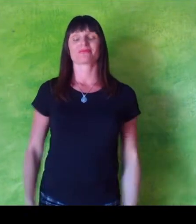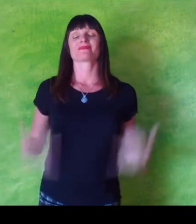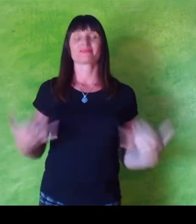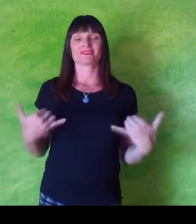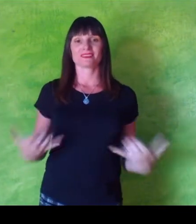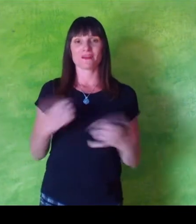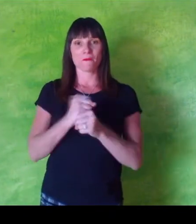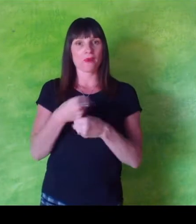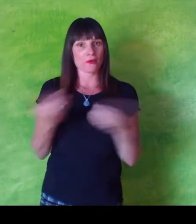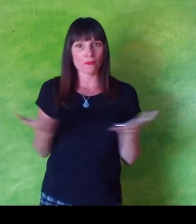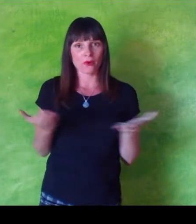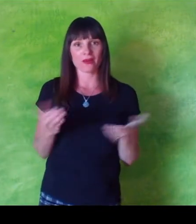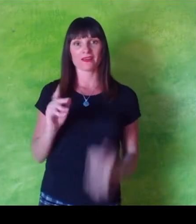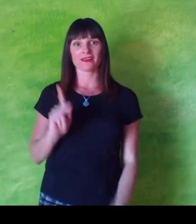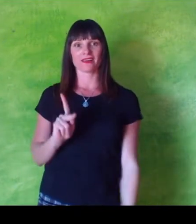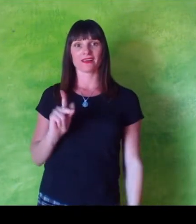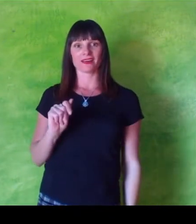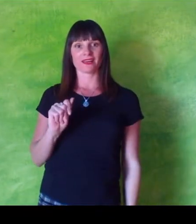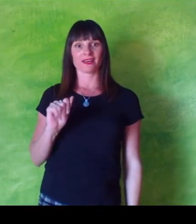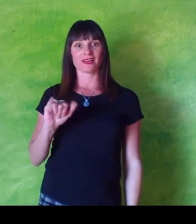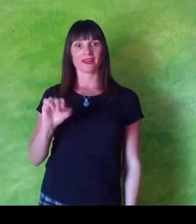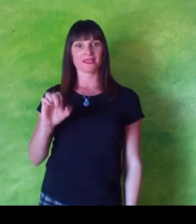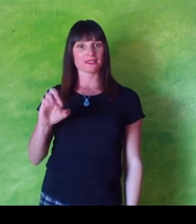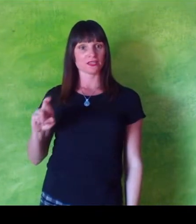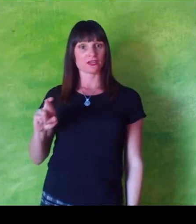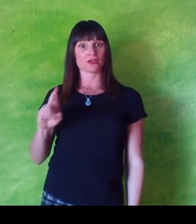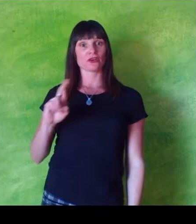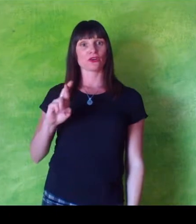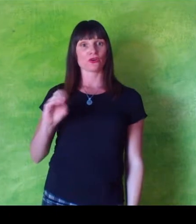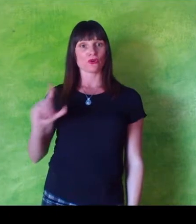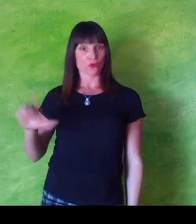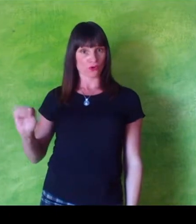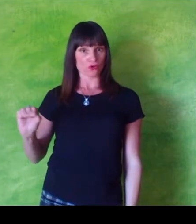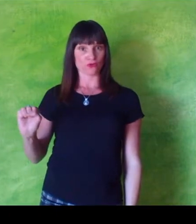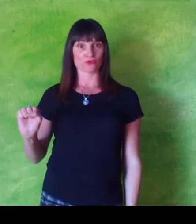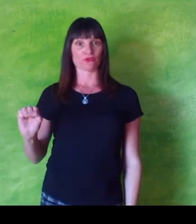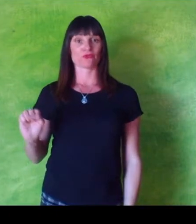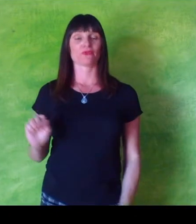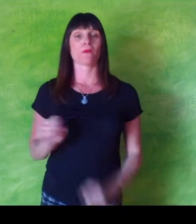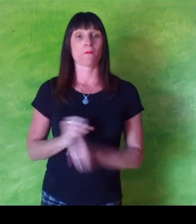them because I'm going to be making hamburgers like those for buns but also